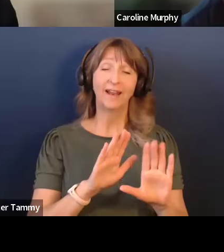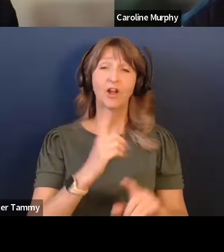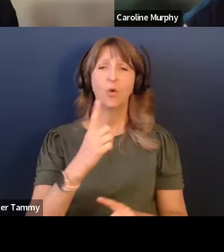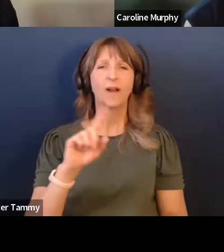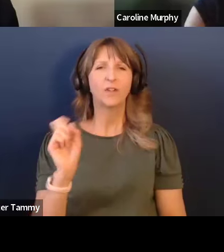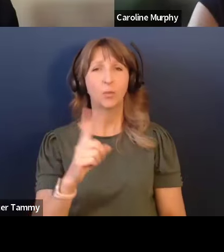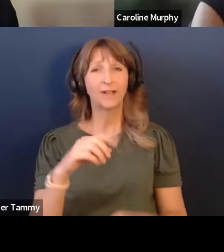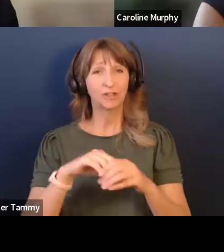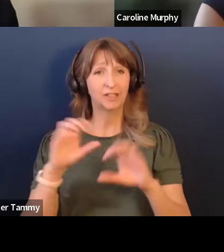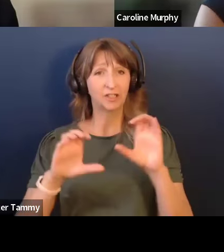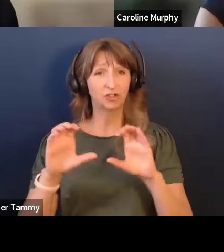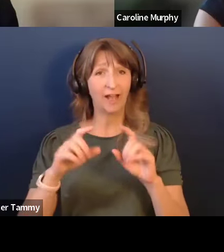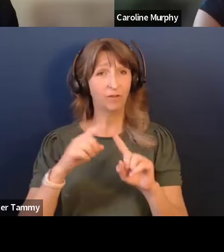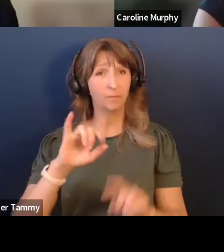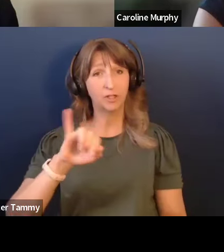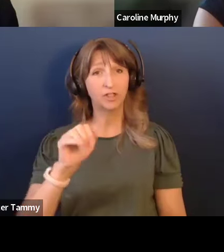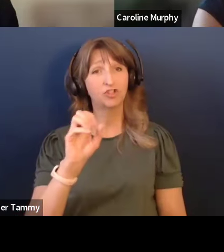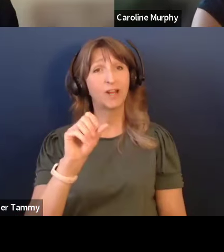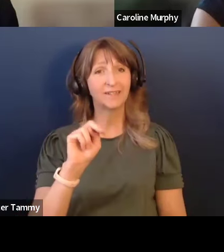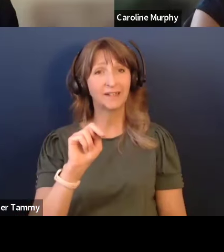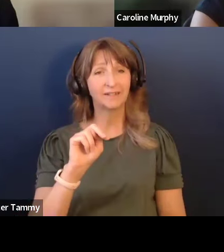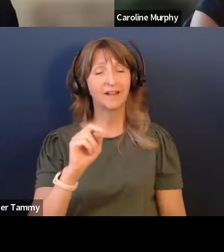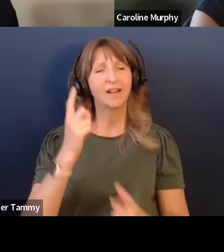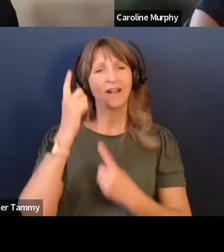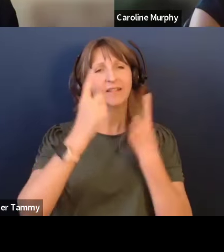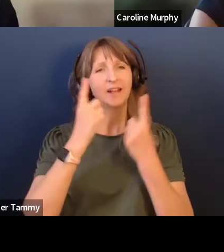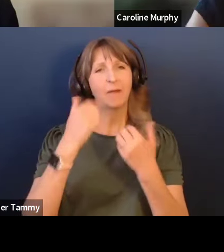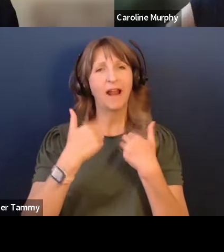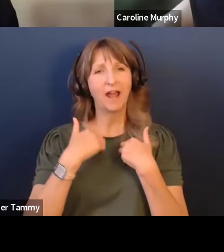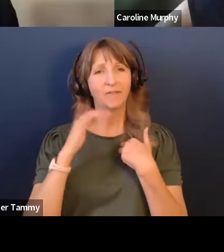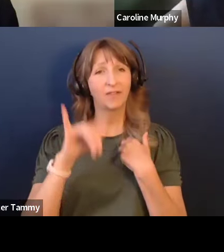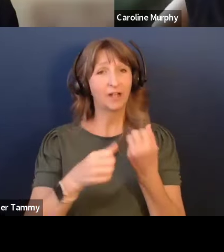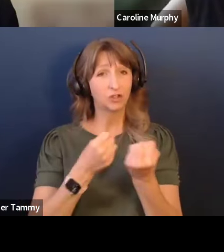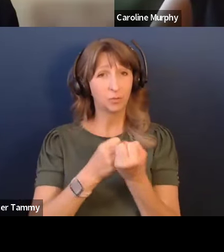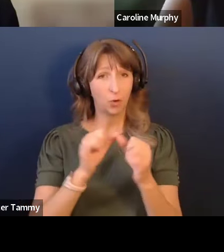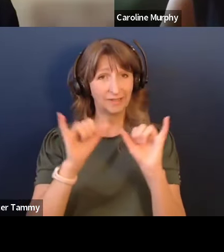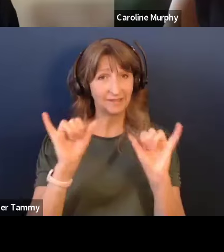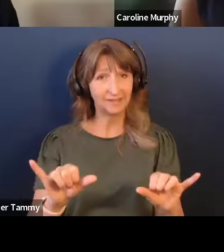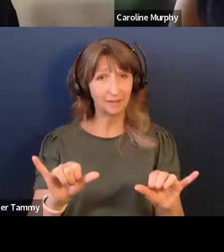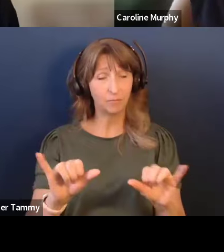Jason, thinking about the support system in place when you go through struggles and when